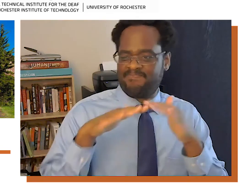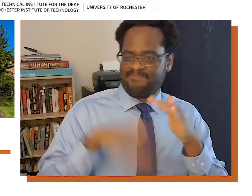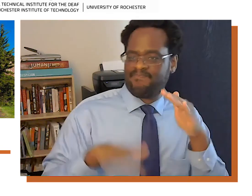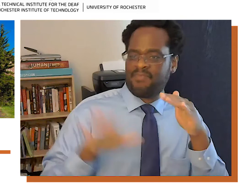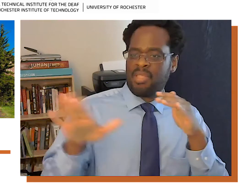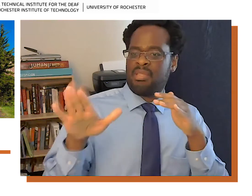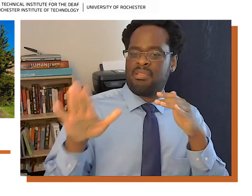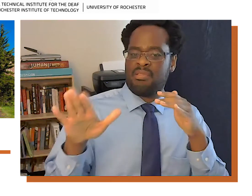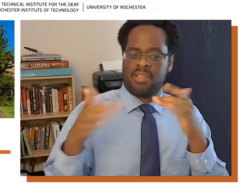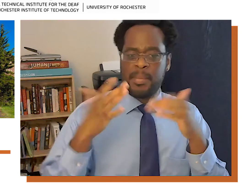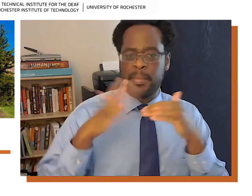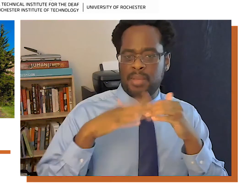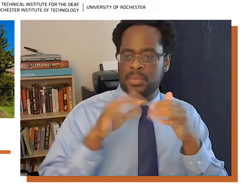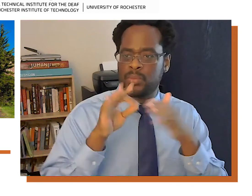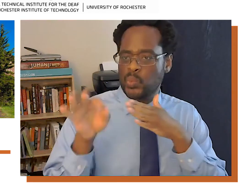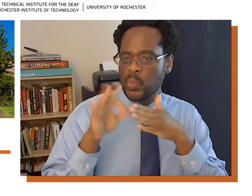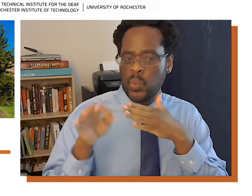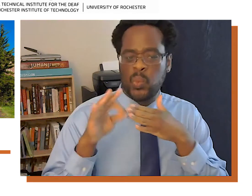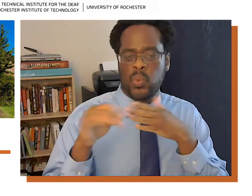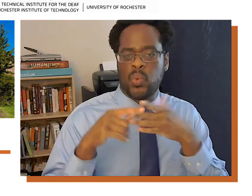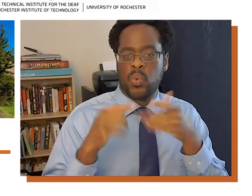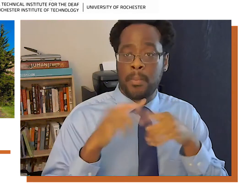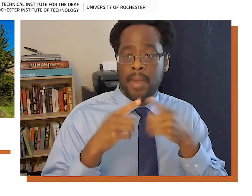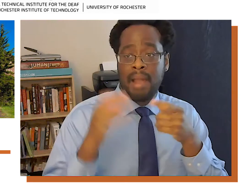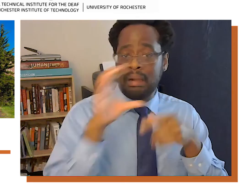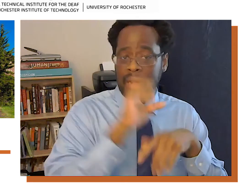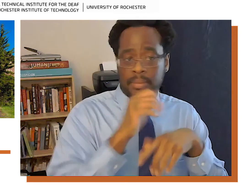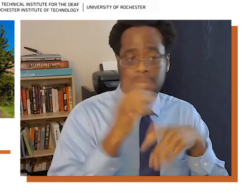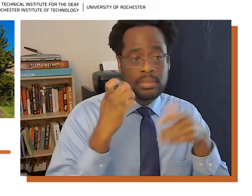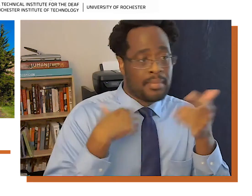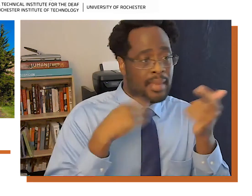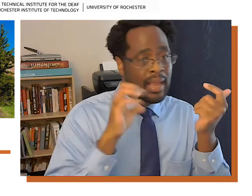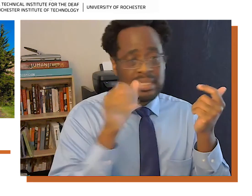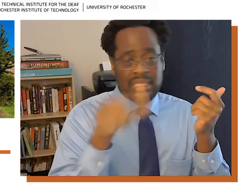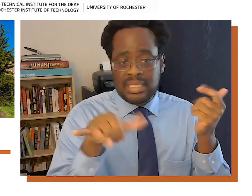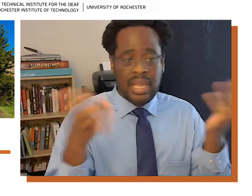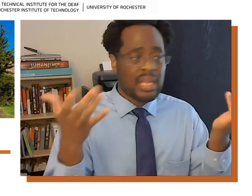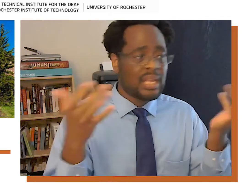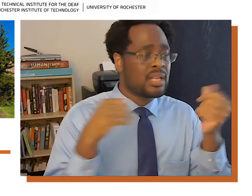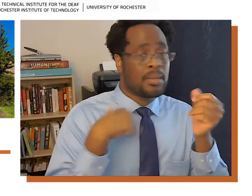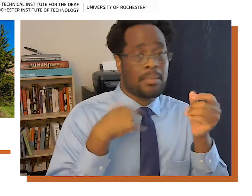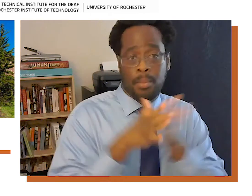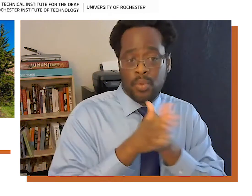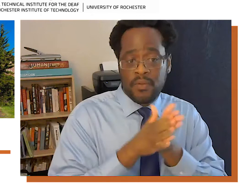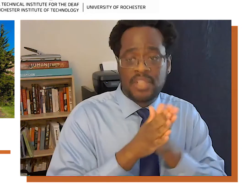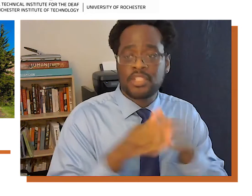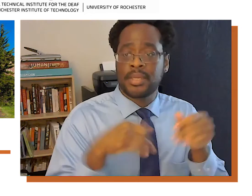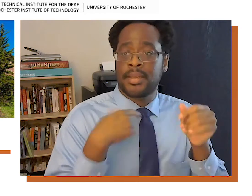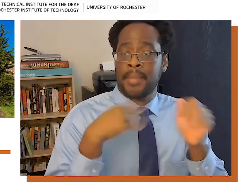despite I didn't even meet their minimum score requirements, but I guess because of my essay, because of my motivation,